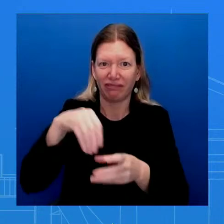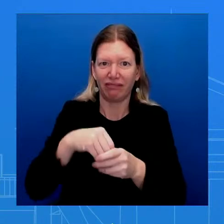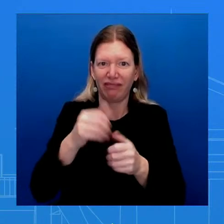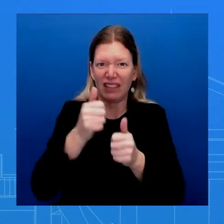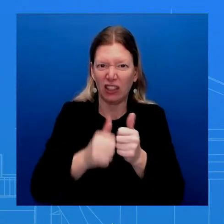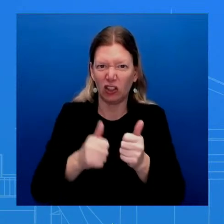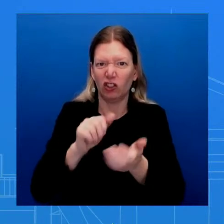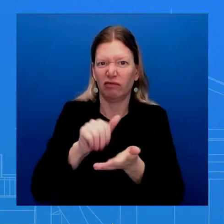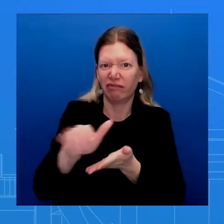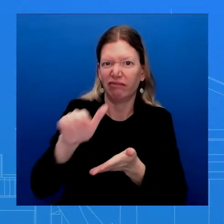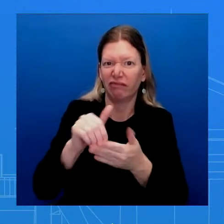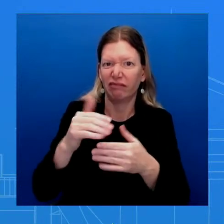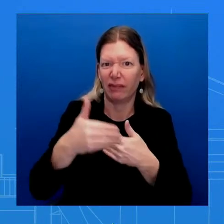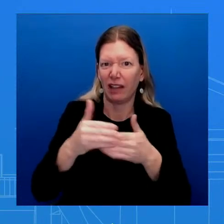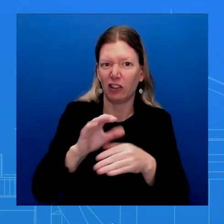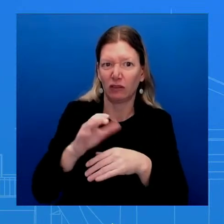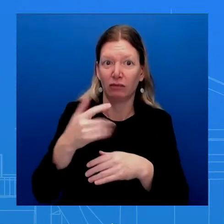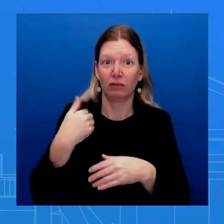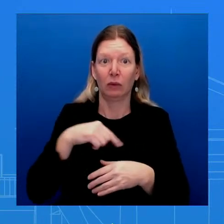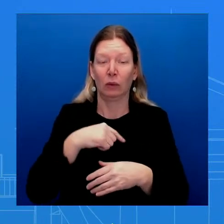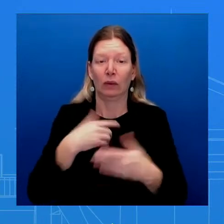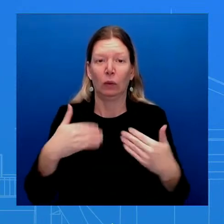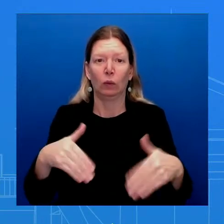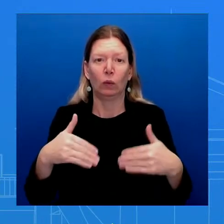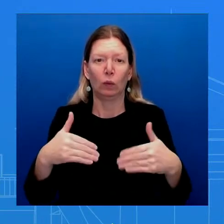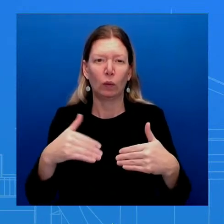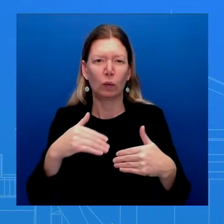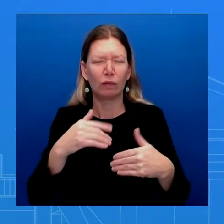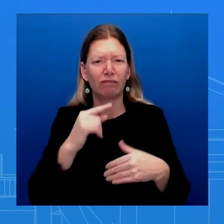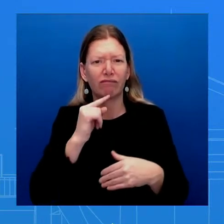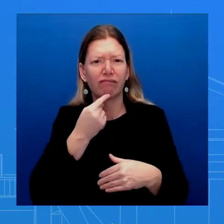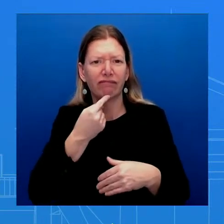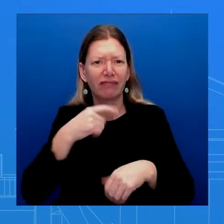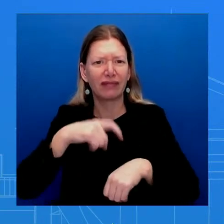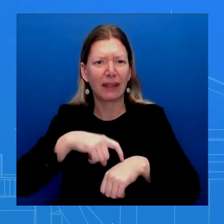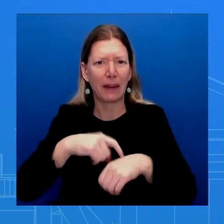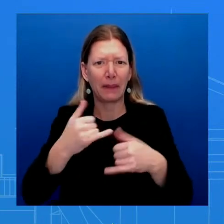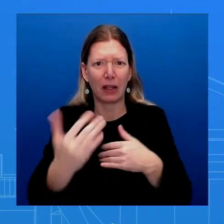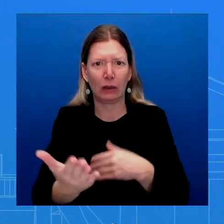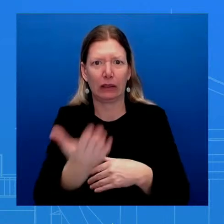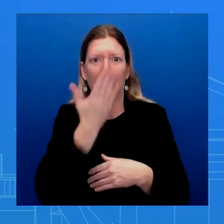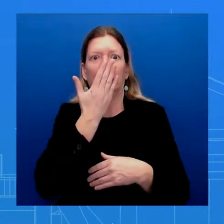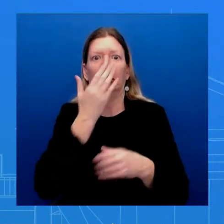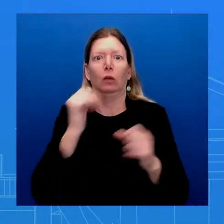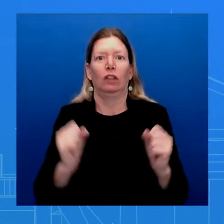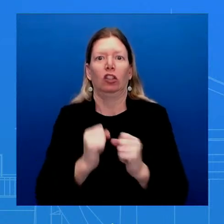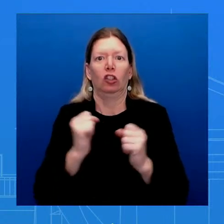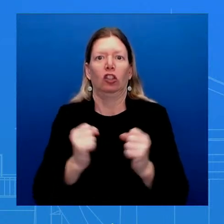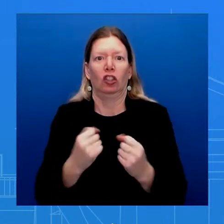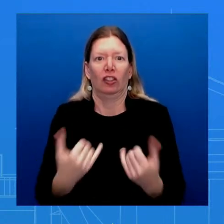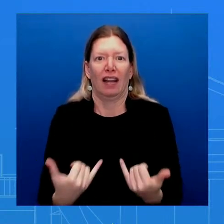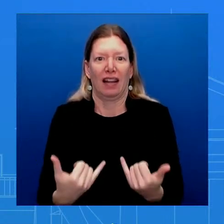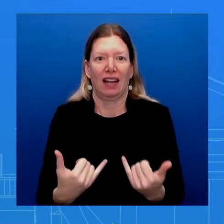Winter months are upon us. They're on -- they're upon the Ukrainian Army, particularly. And it's -- it's going to be tougher and tougher